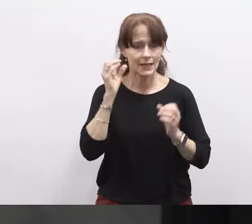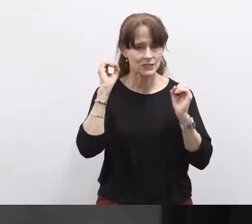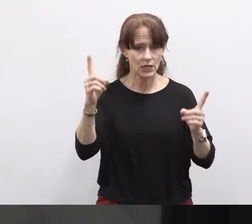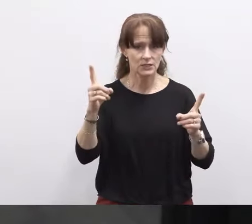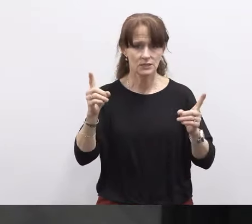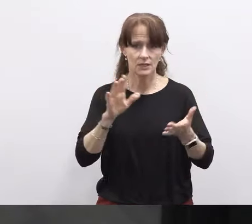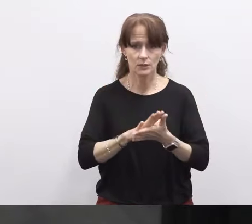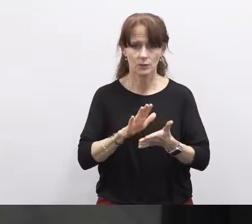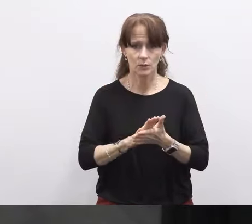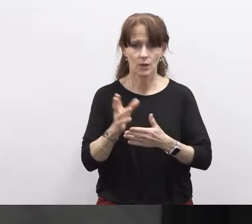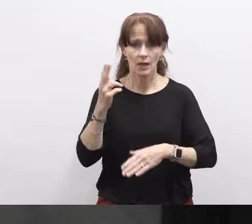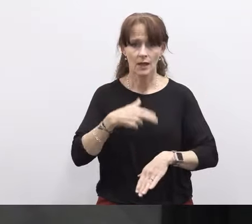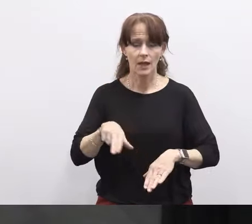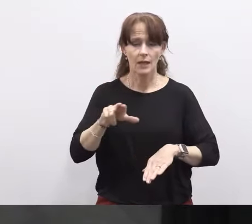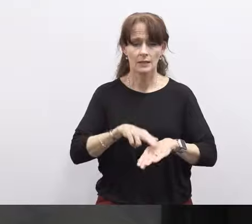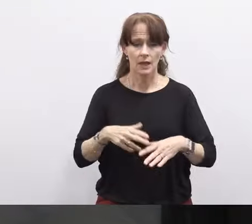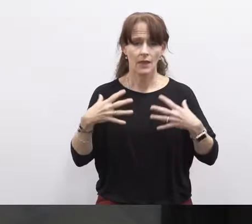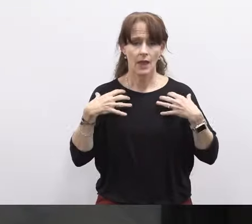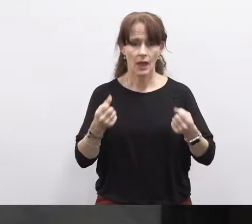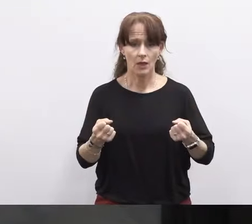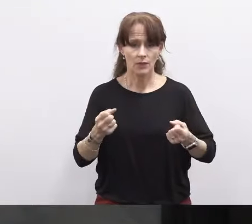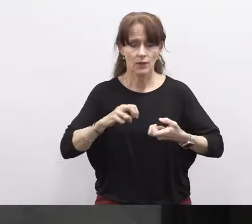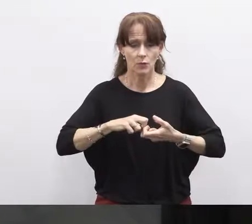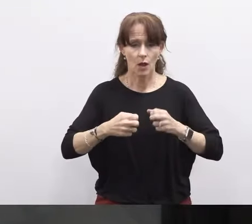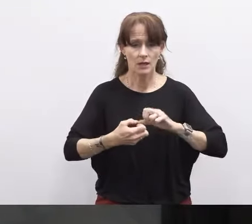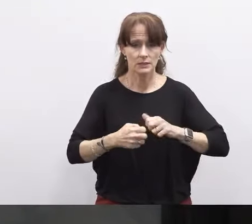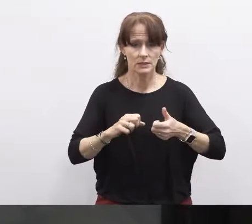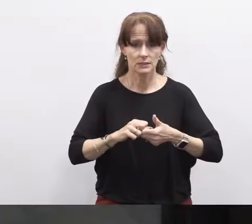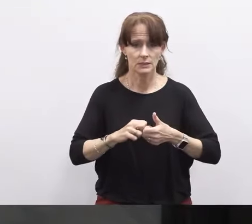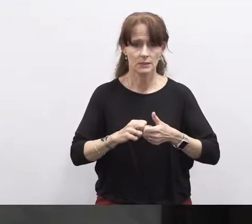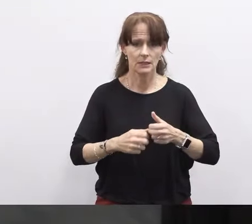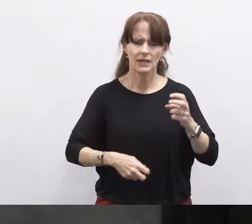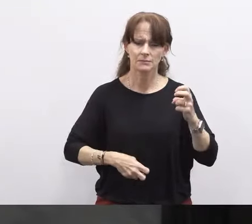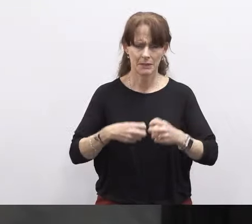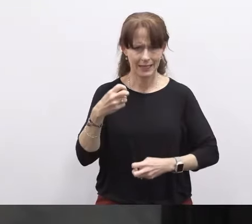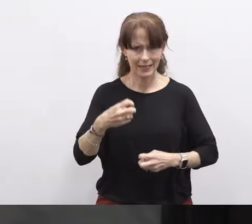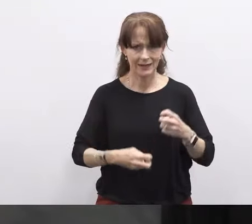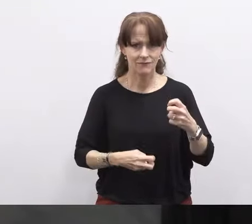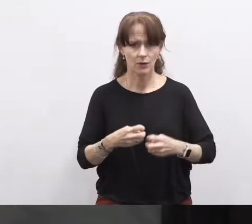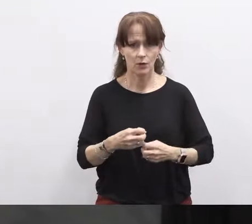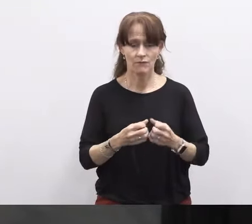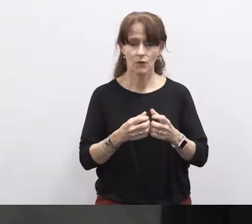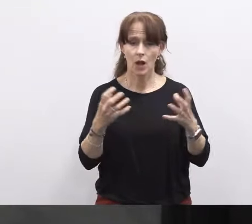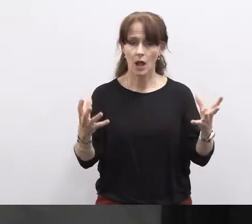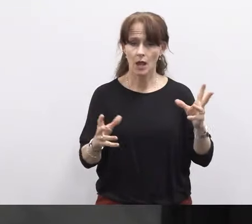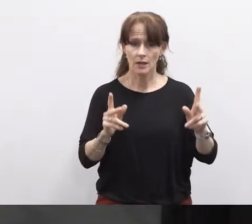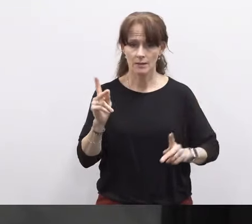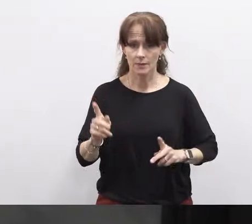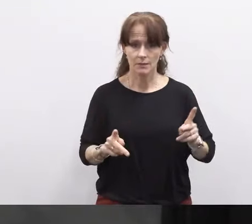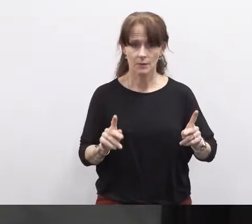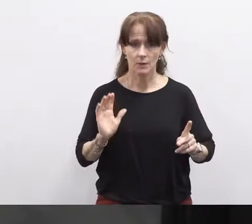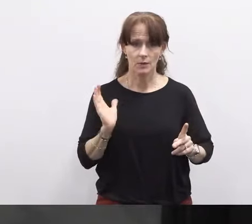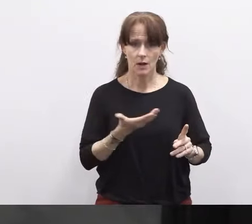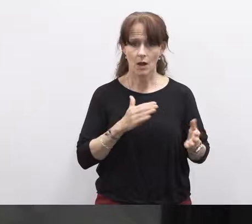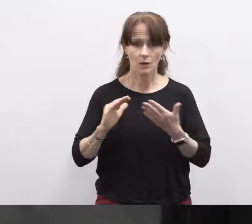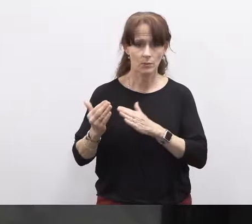This national health crisis has been very difficult for a lot of people in this community